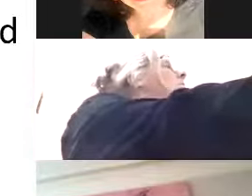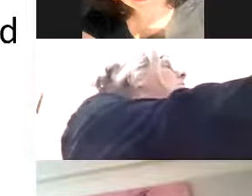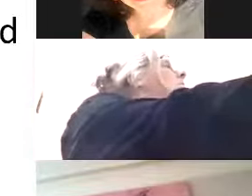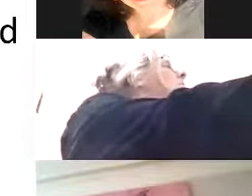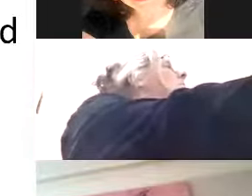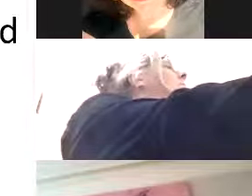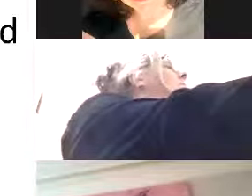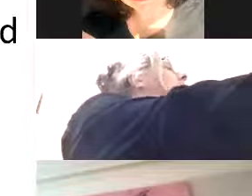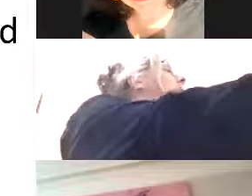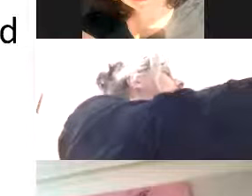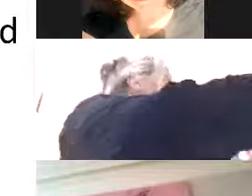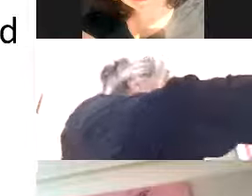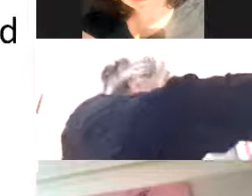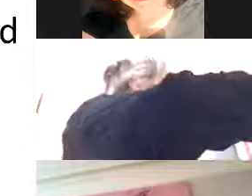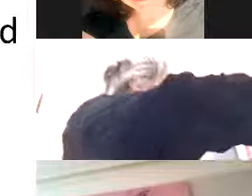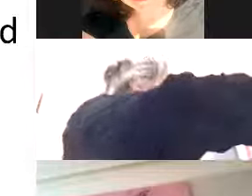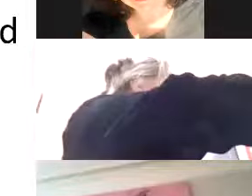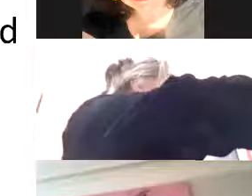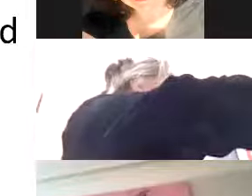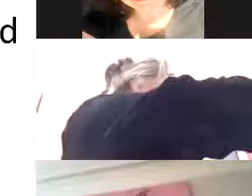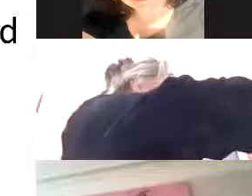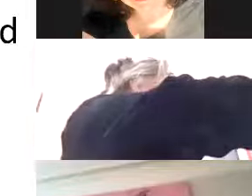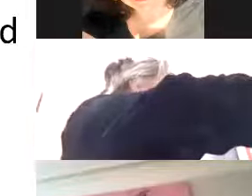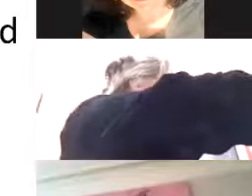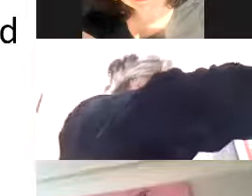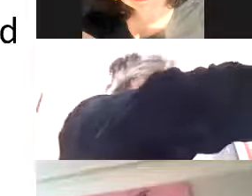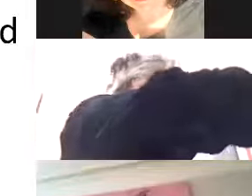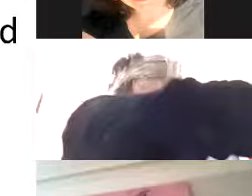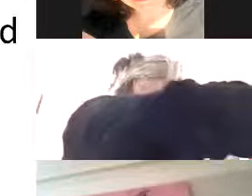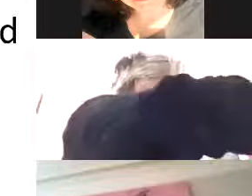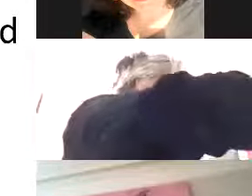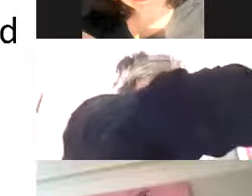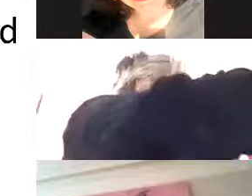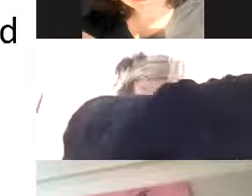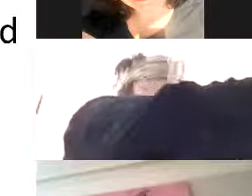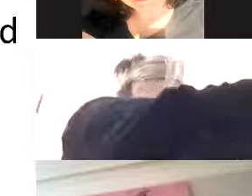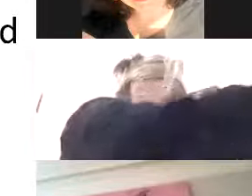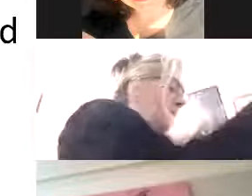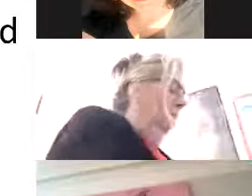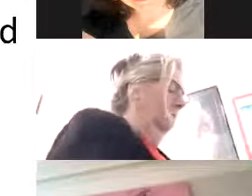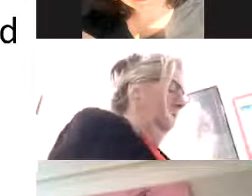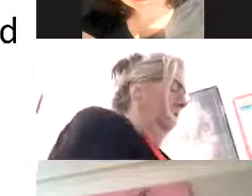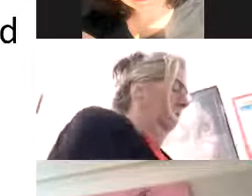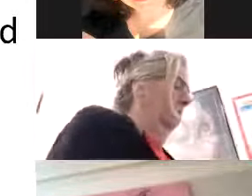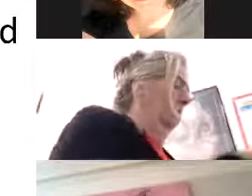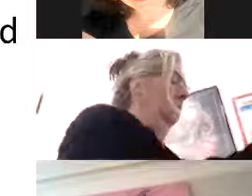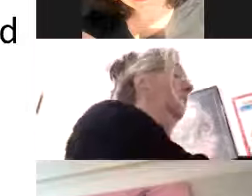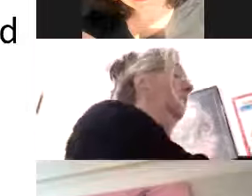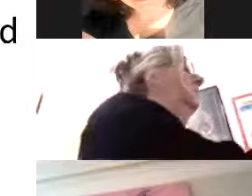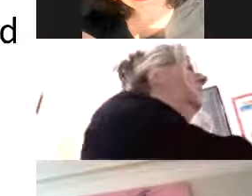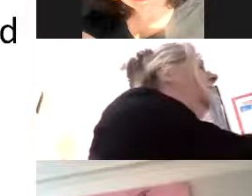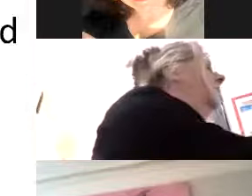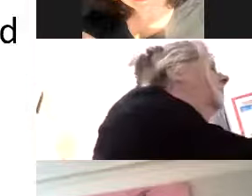yeah you know what it is it's